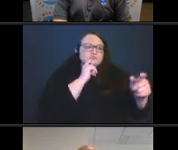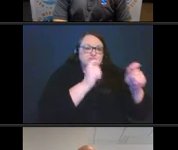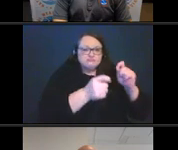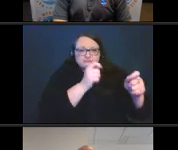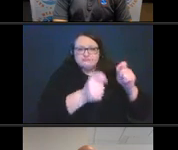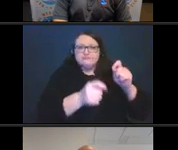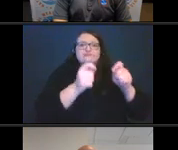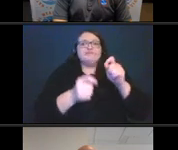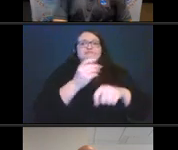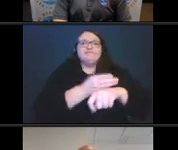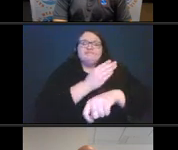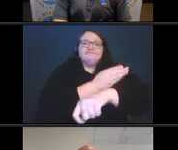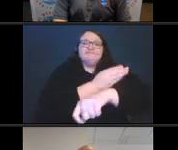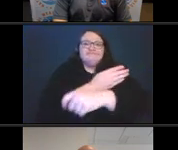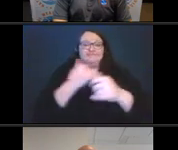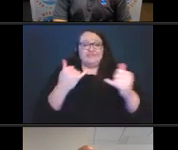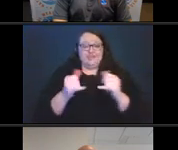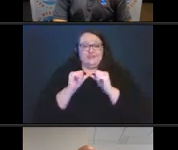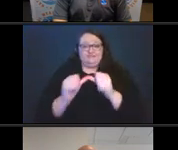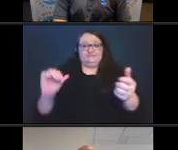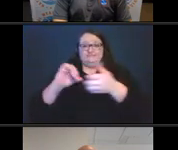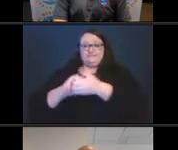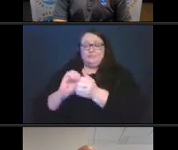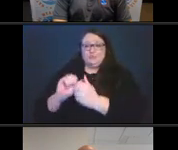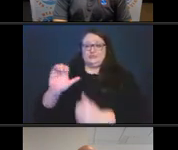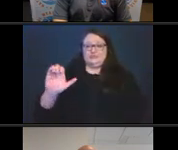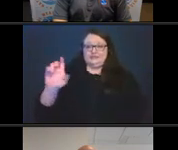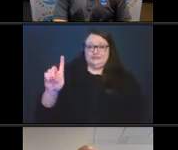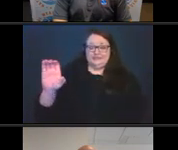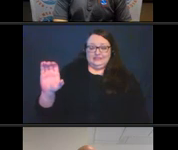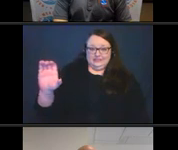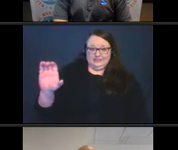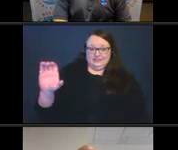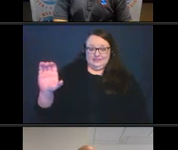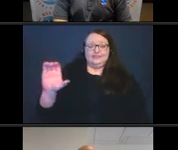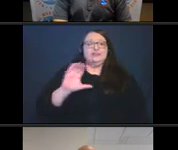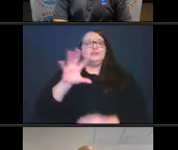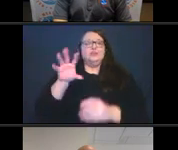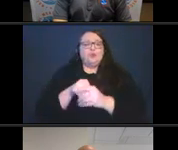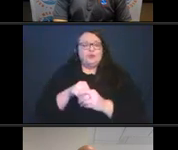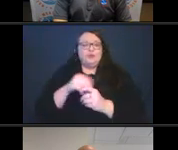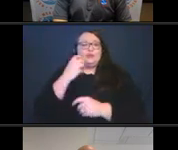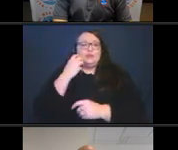with our further collaboration with the CDC, and incorporating heat-health data,